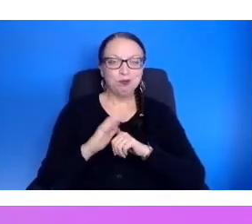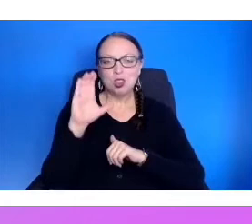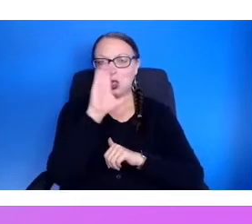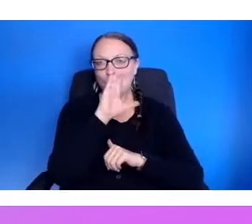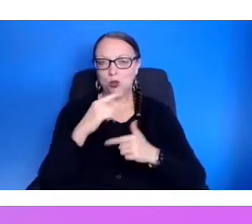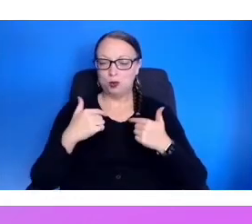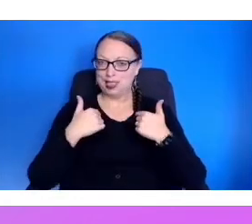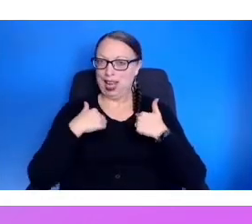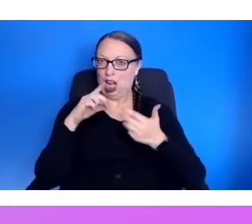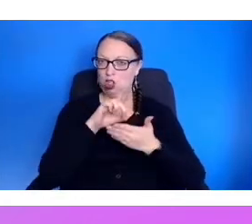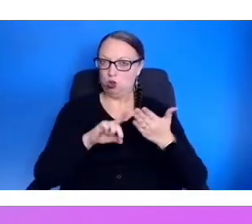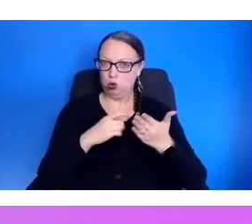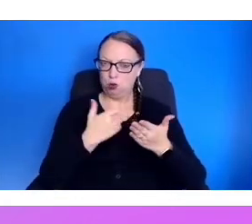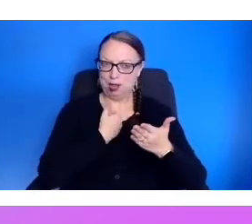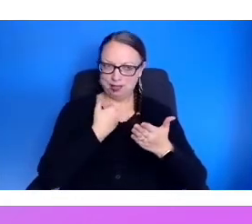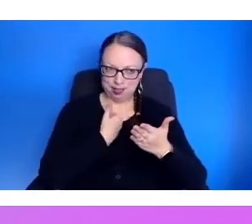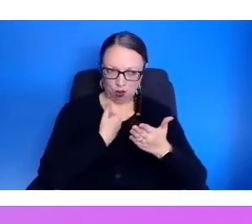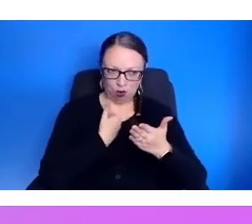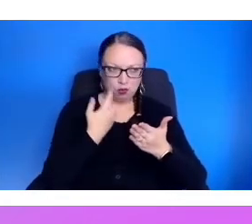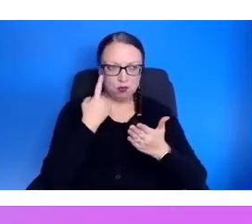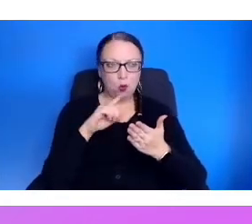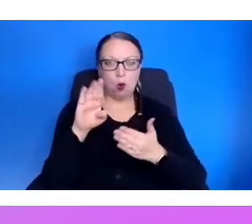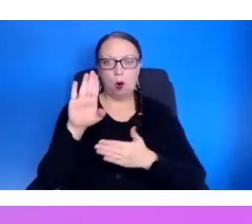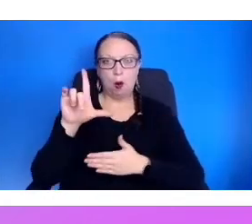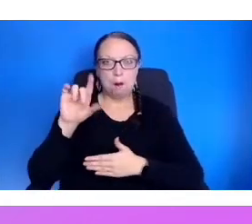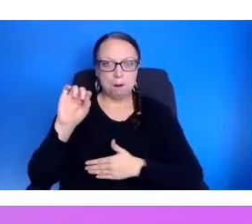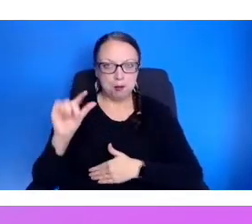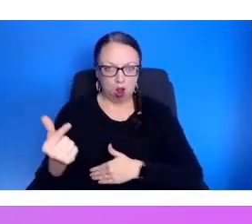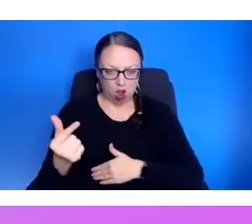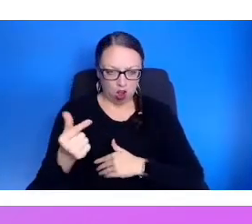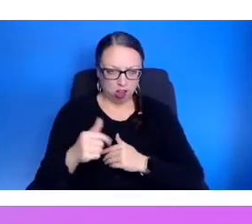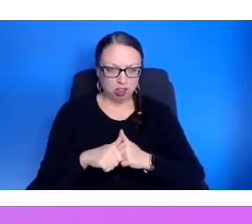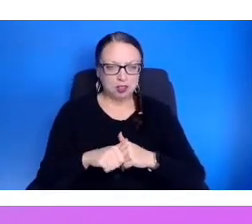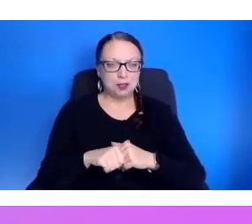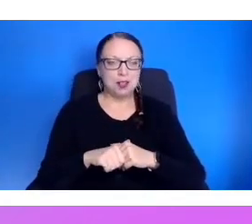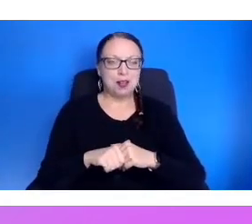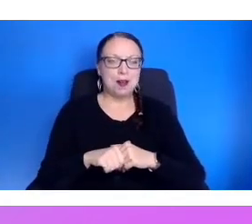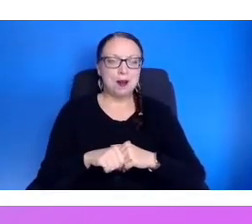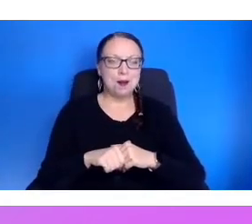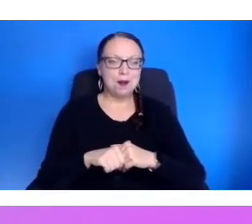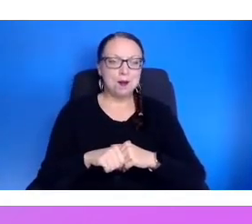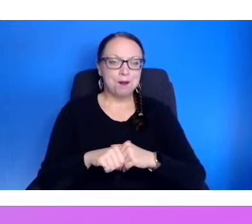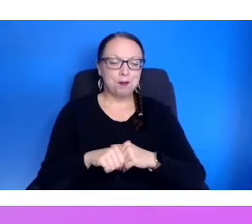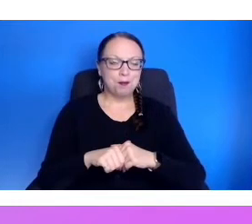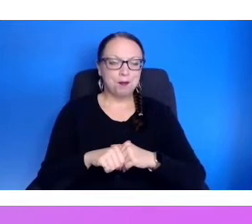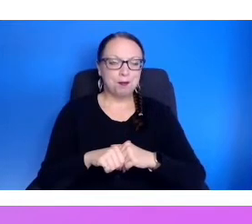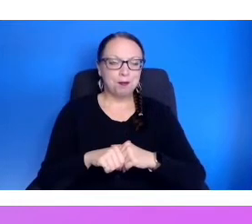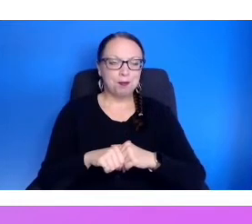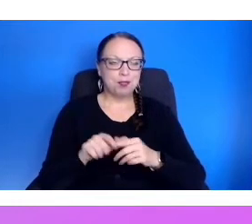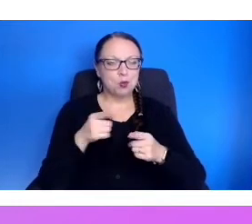actually myself for open's blog and these are scenarios